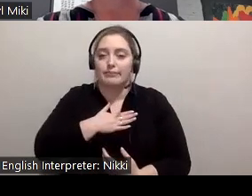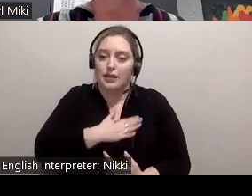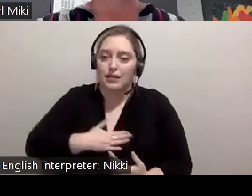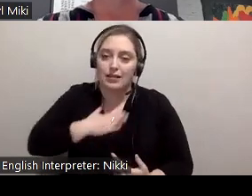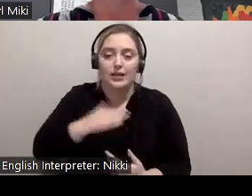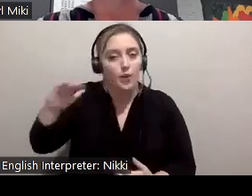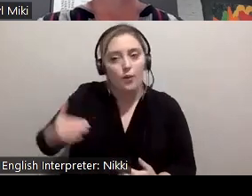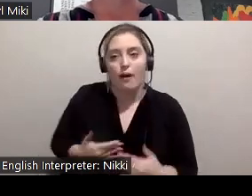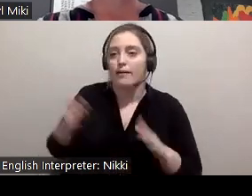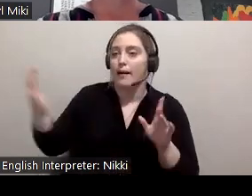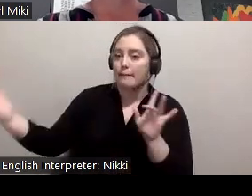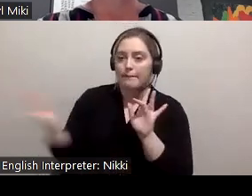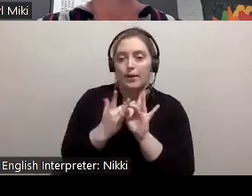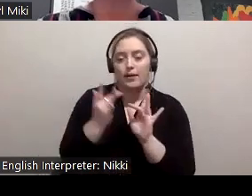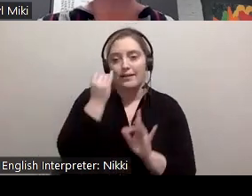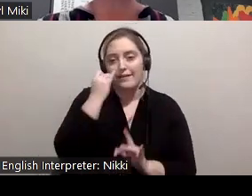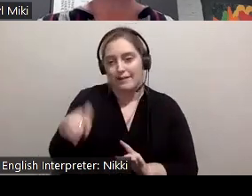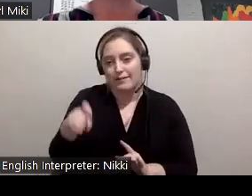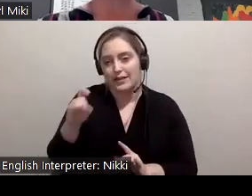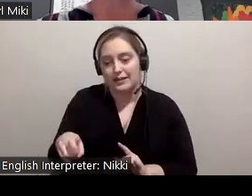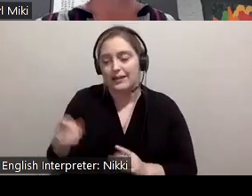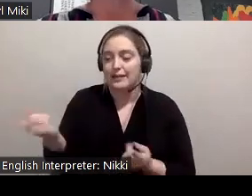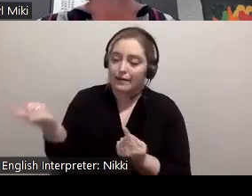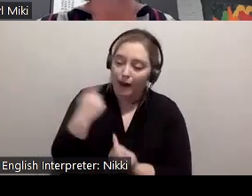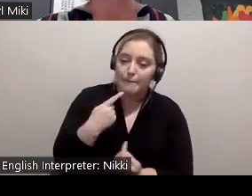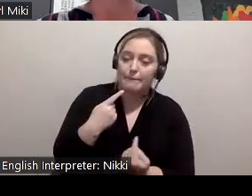encouraged to to speak with us about it and then we can